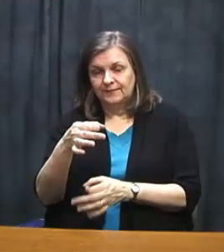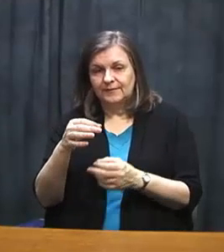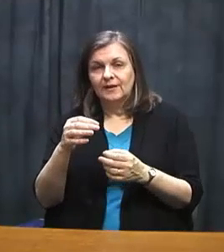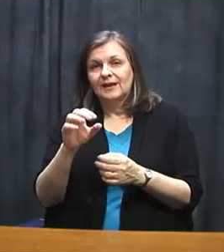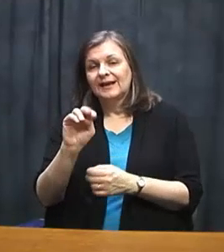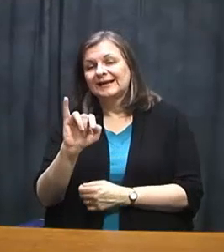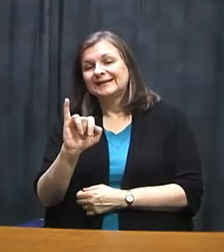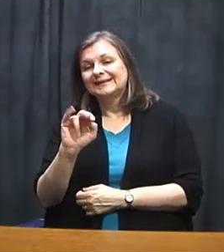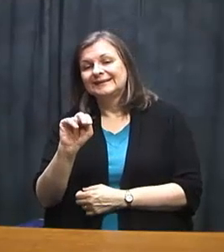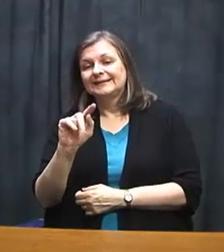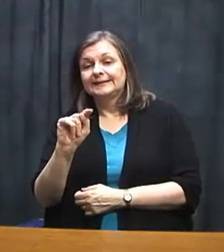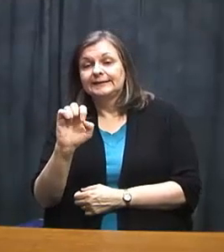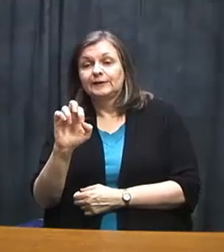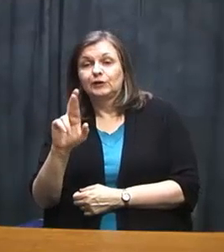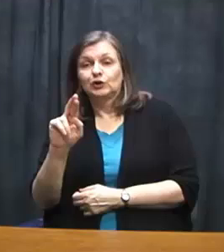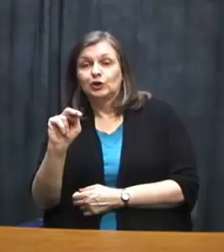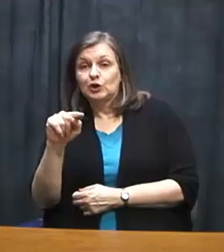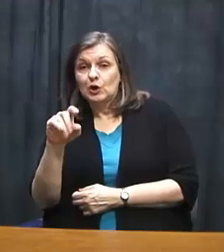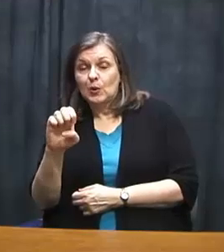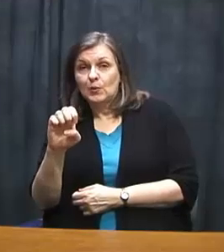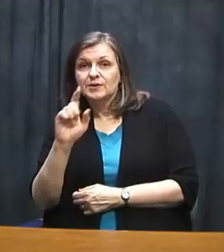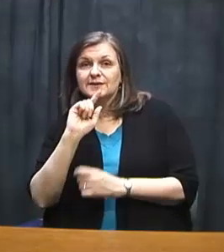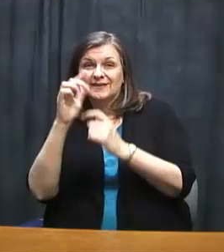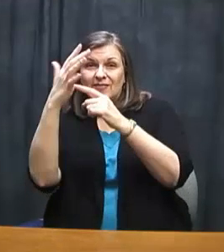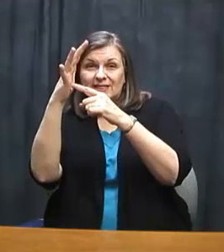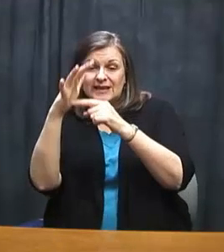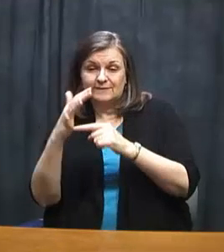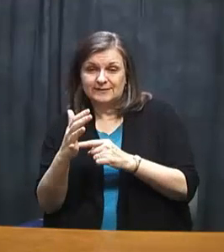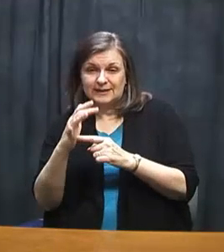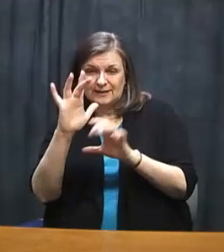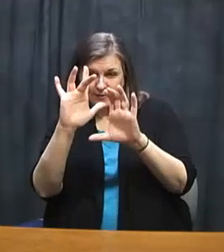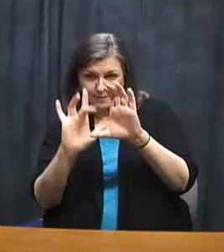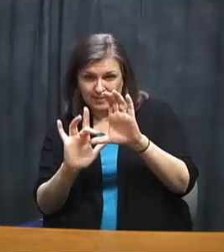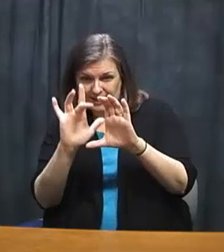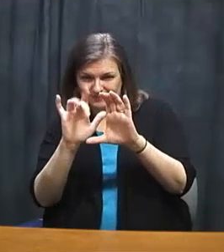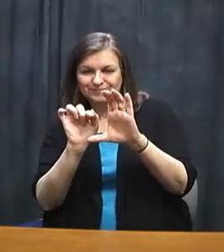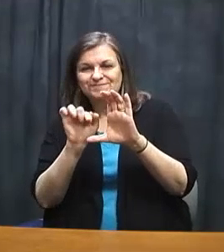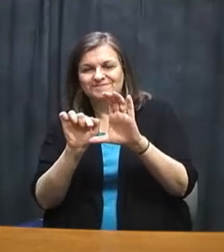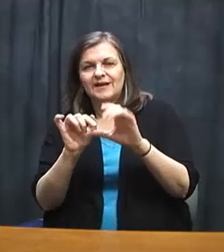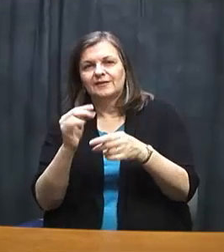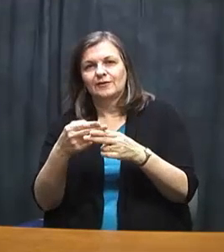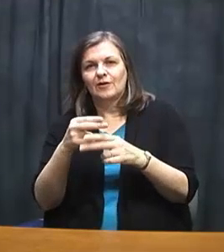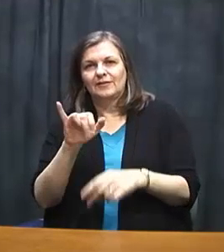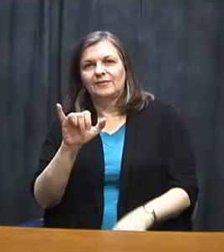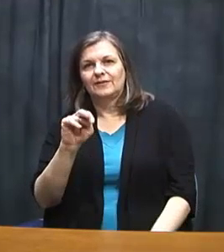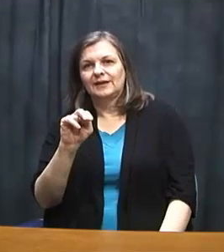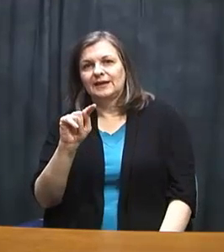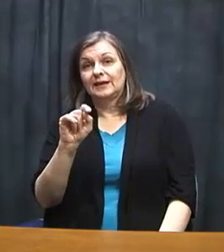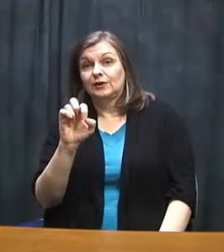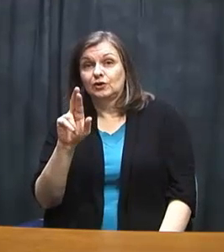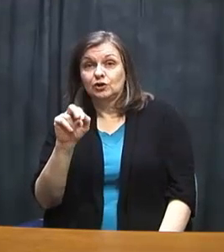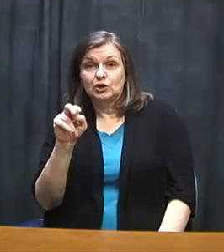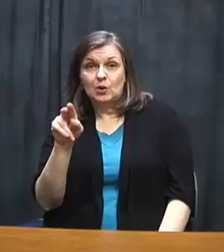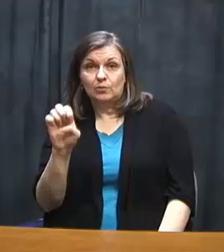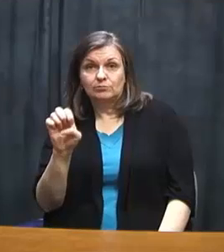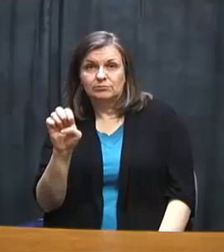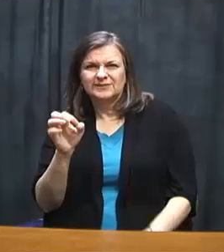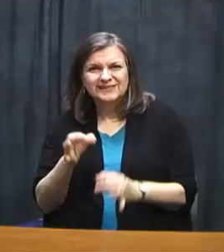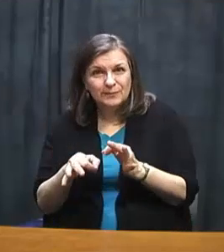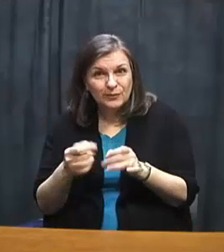and the internode is the space between two leaves attaching to the plant -- simple right??